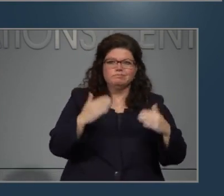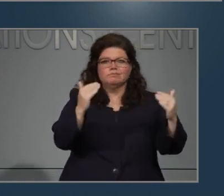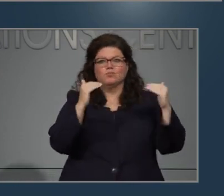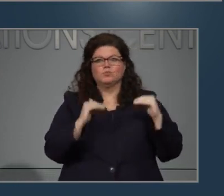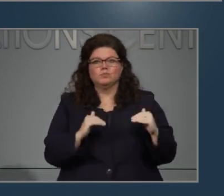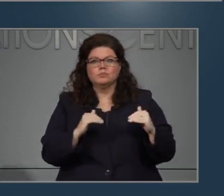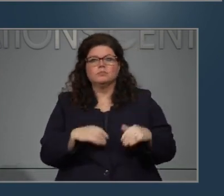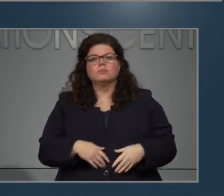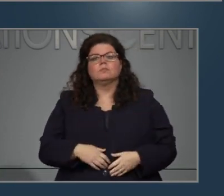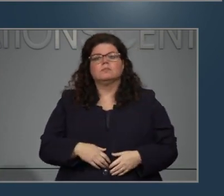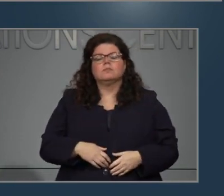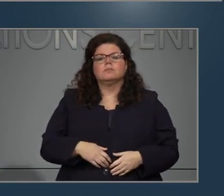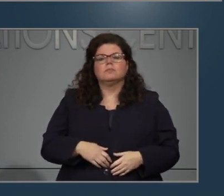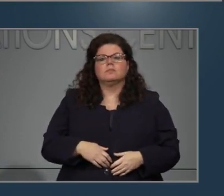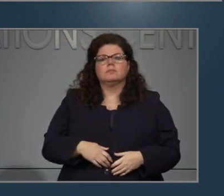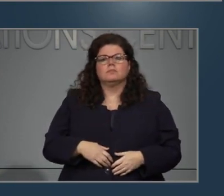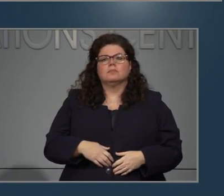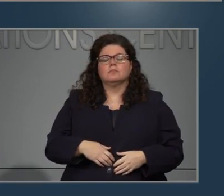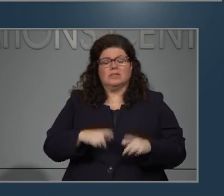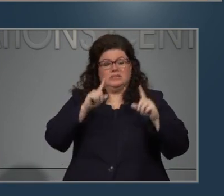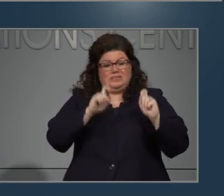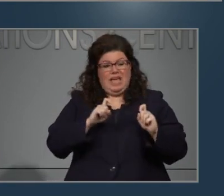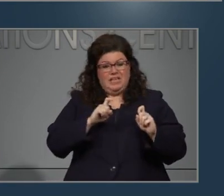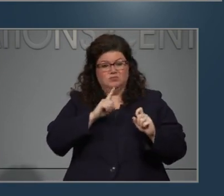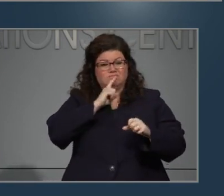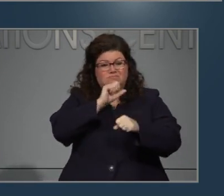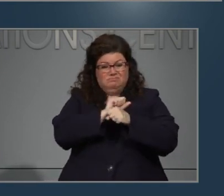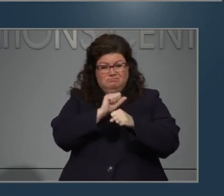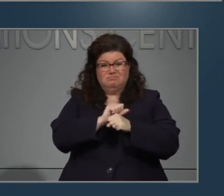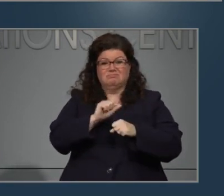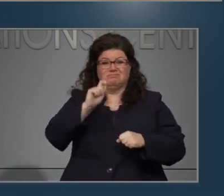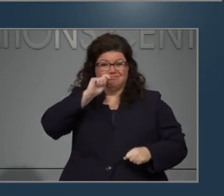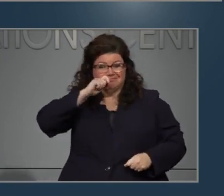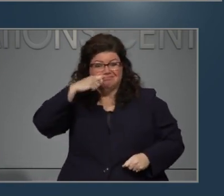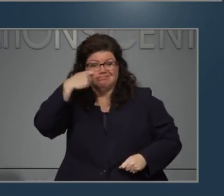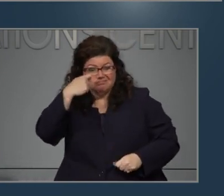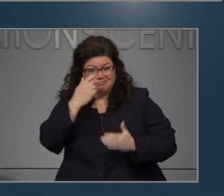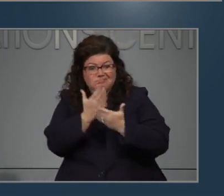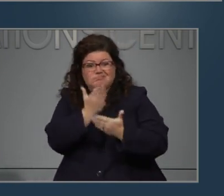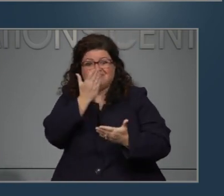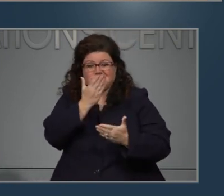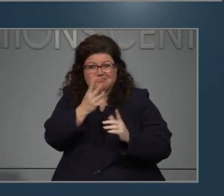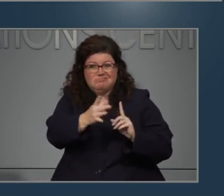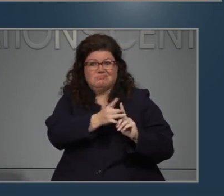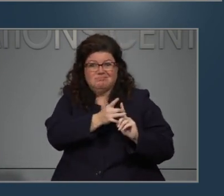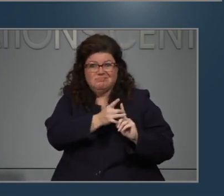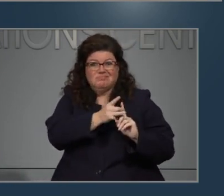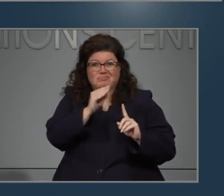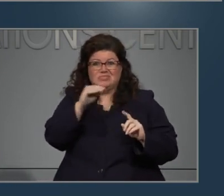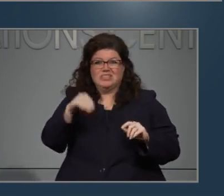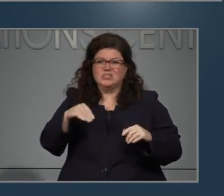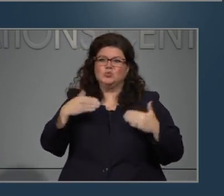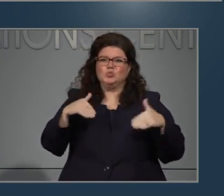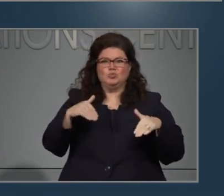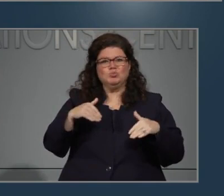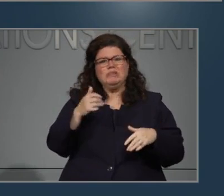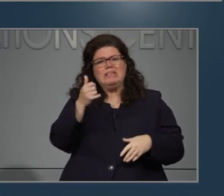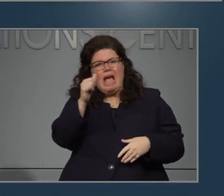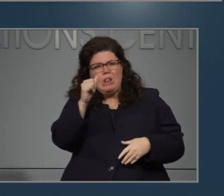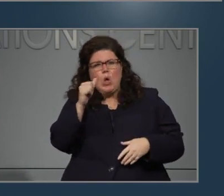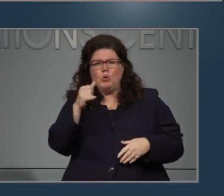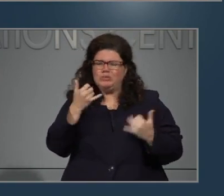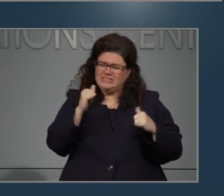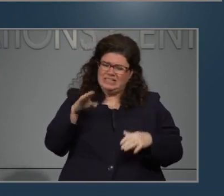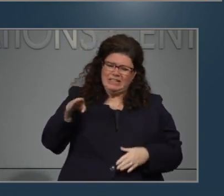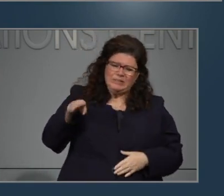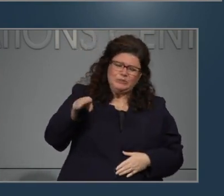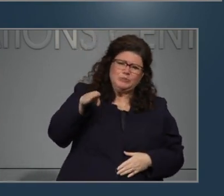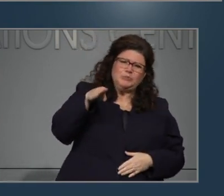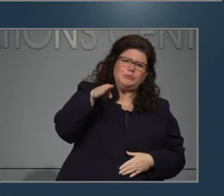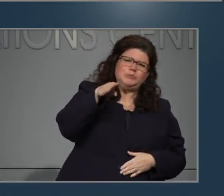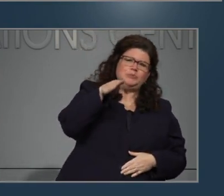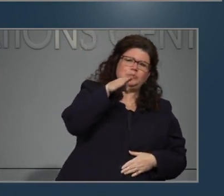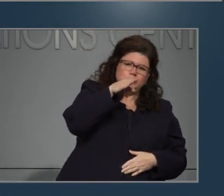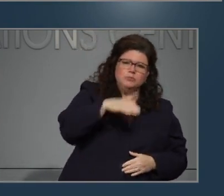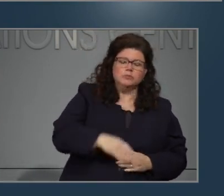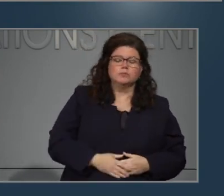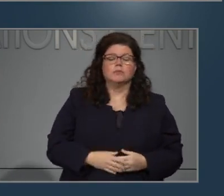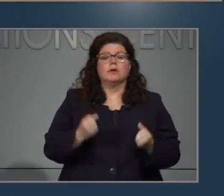IT GETS A RED X NORTH CAROLINA IS TRAJECTORY AND POSITIVE TEST RETURNING POSITIVE AT REMAINS ELEVATED AND IT’S MUCH HIGHER THAN WE WOULD LIKE TO SEE.